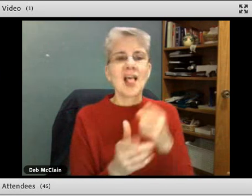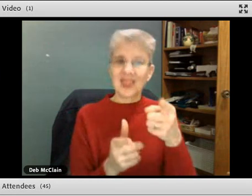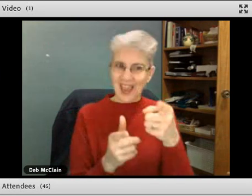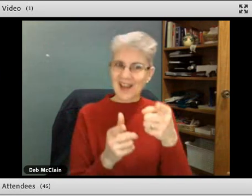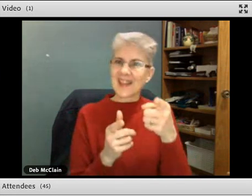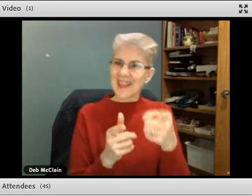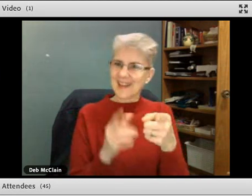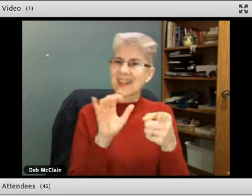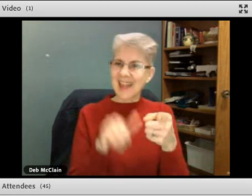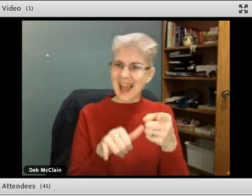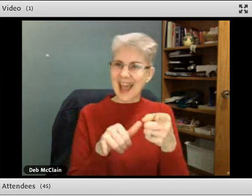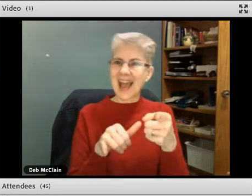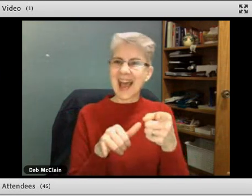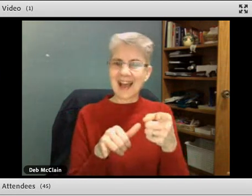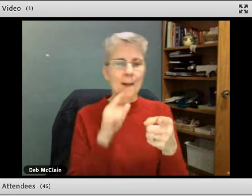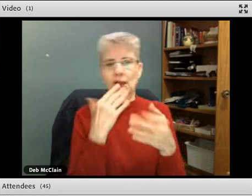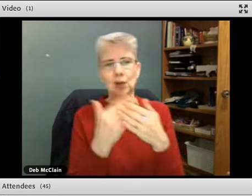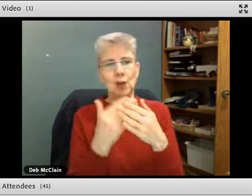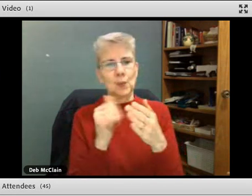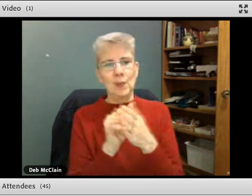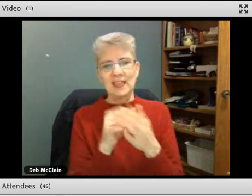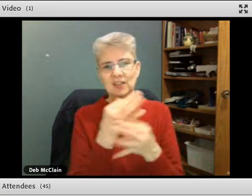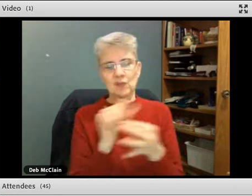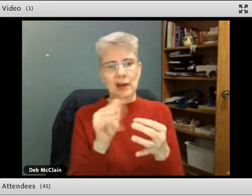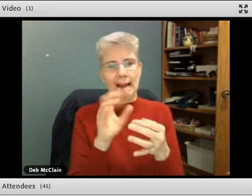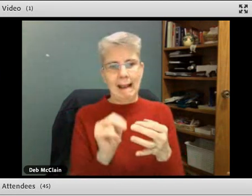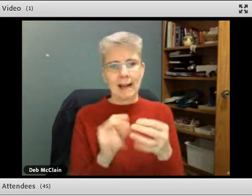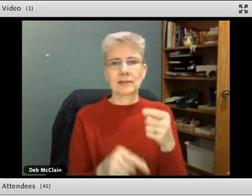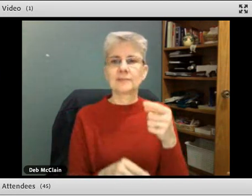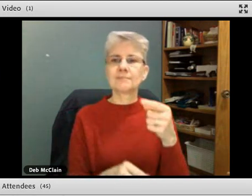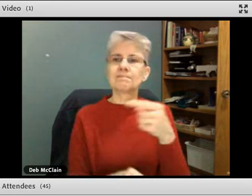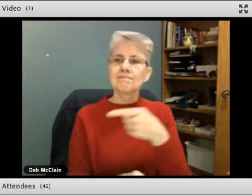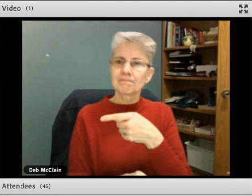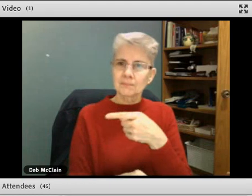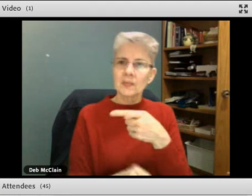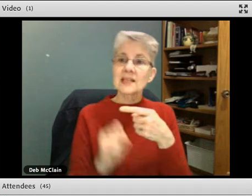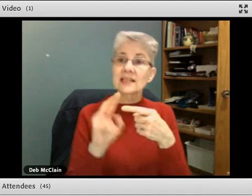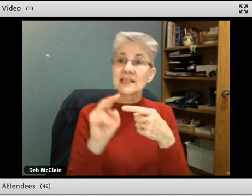So here's the subfield, and this is the subfield code,